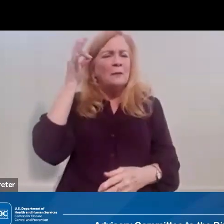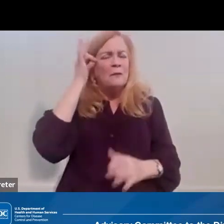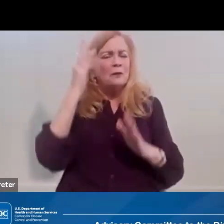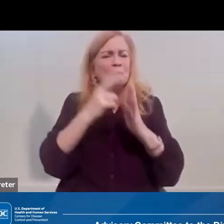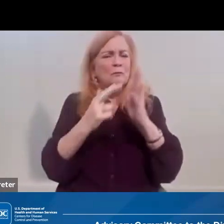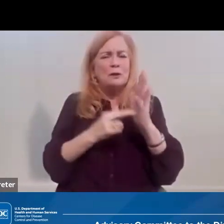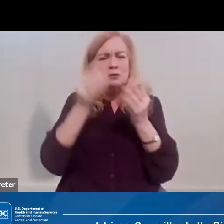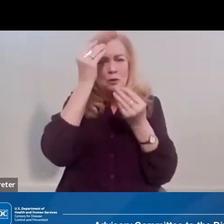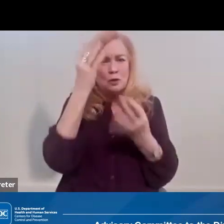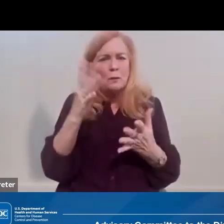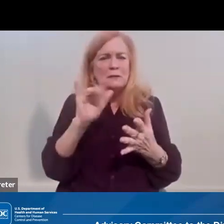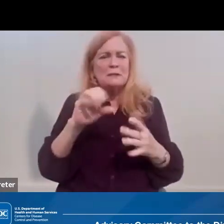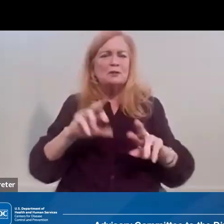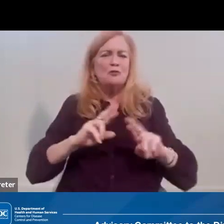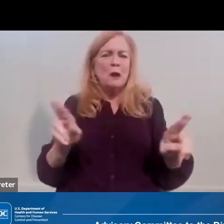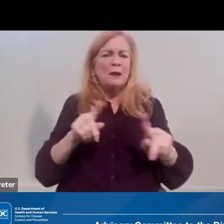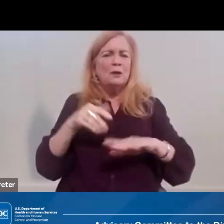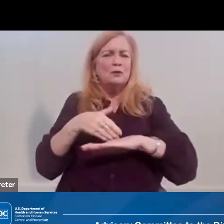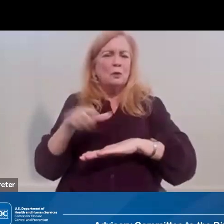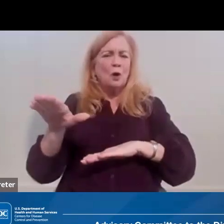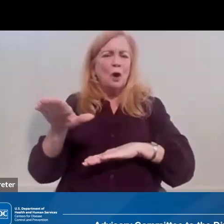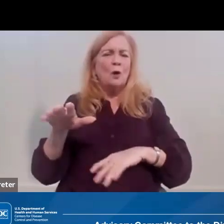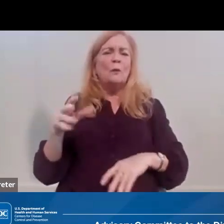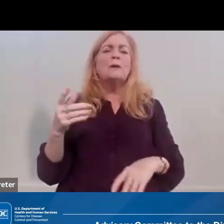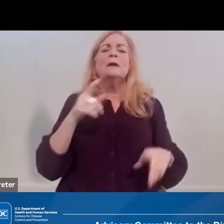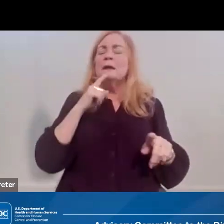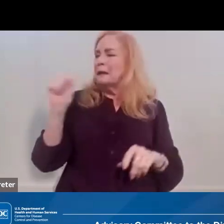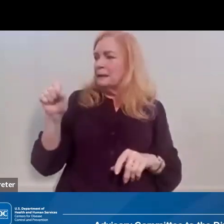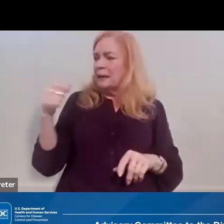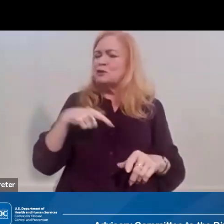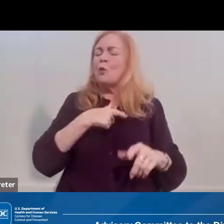Yeah. Kerry can correct me, but we drafted it, it's like with our office.